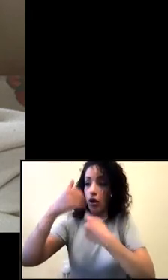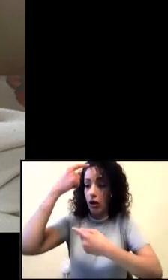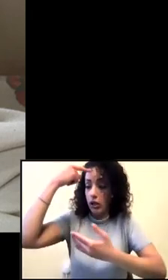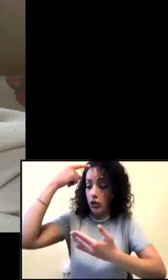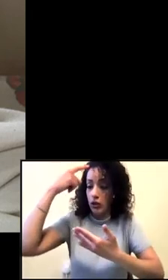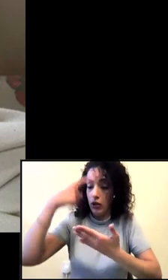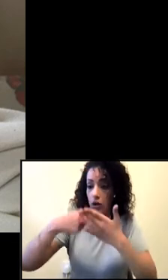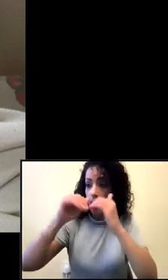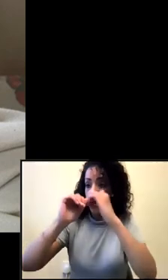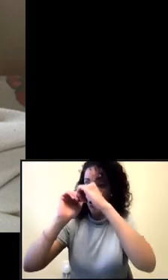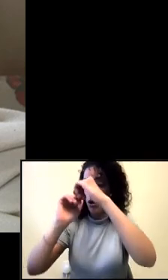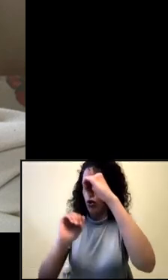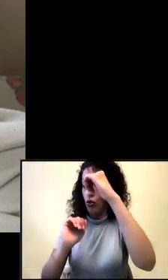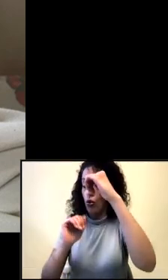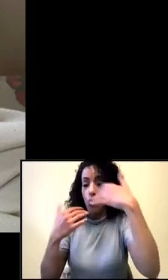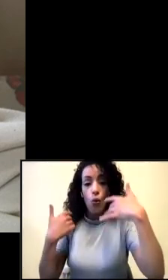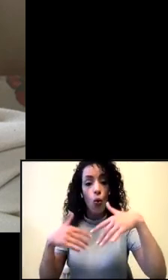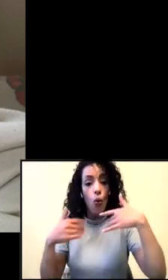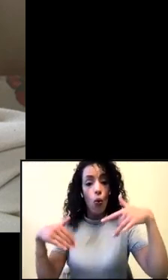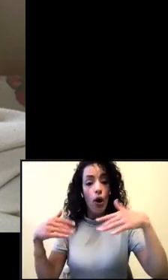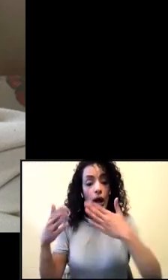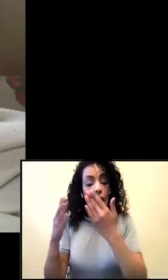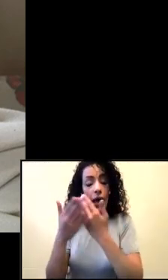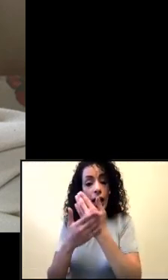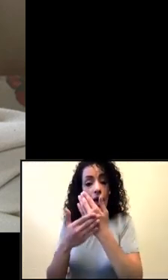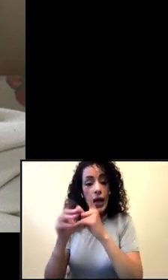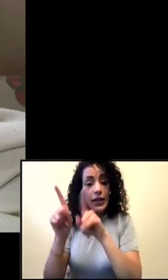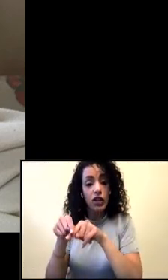the Indian subcontinent could be permanent. They just didn't believe it,